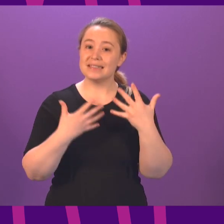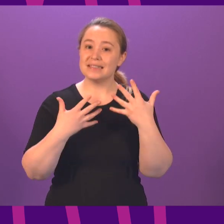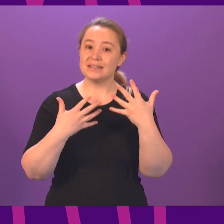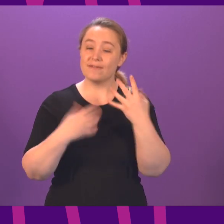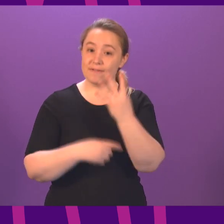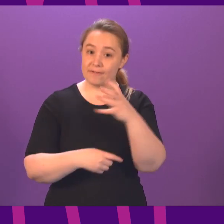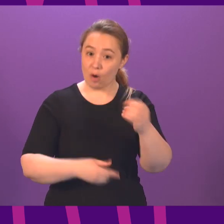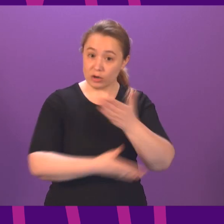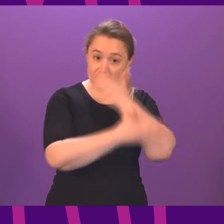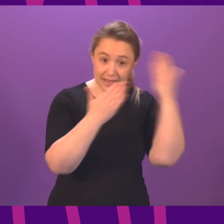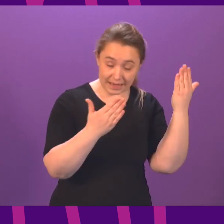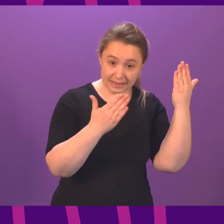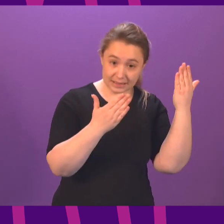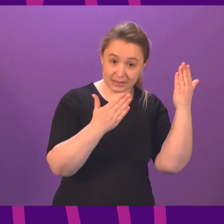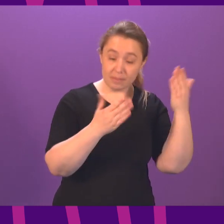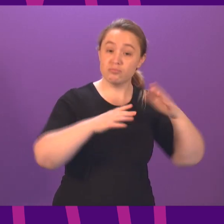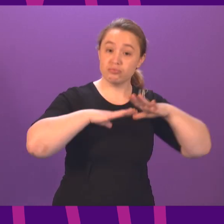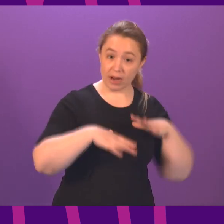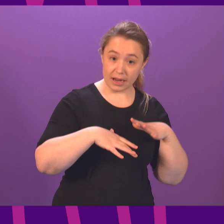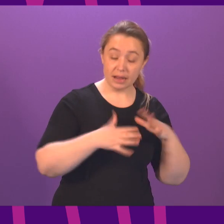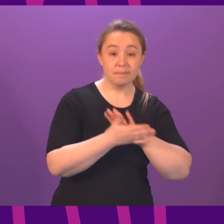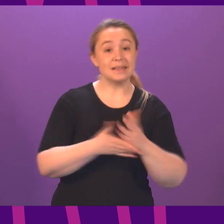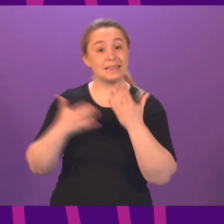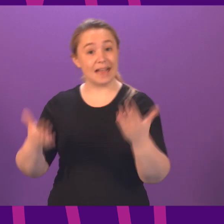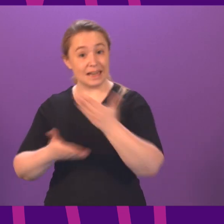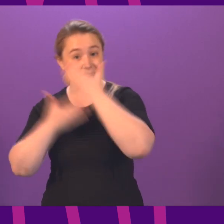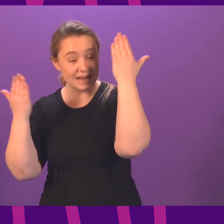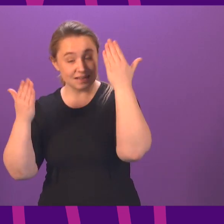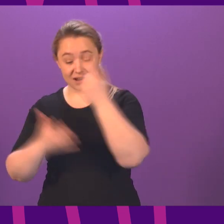their 14-day field break alone in a hotel room. They understand the need to minimise